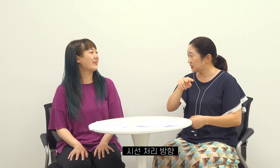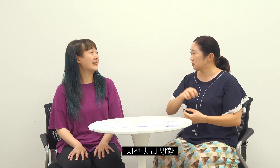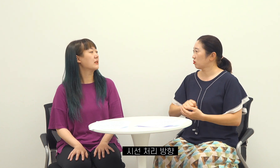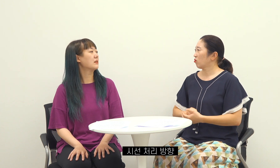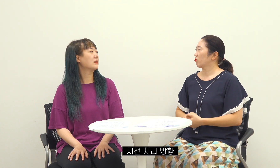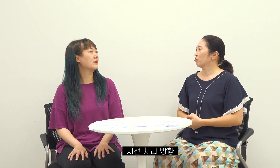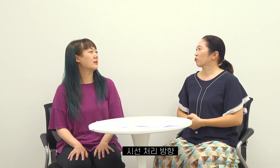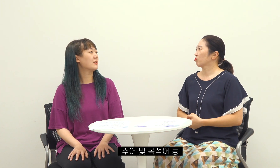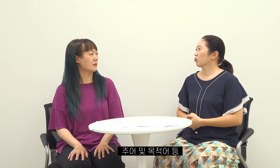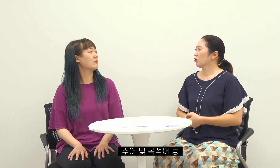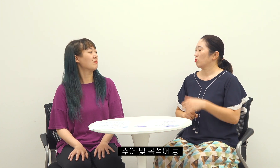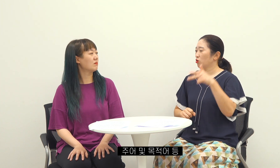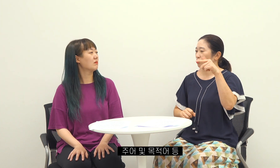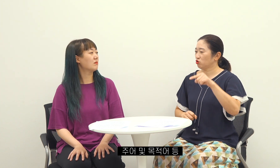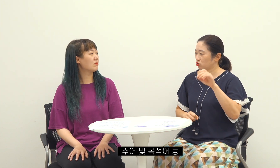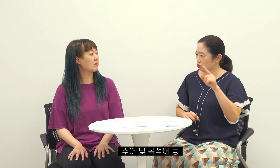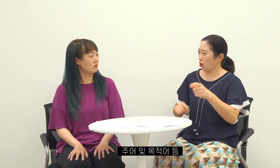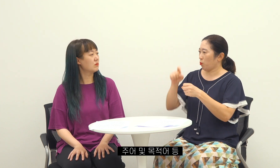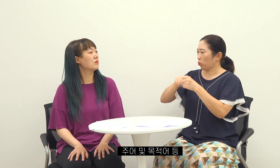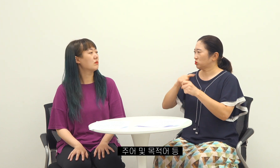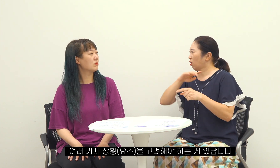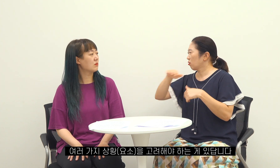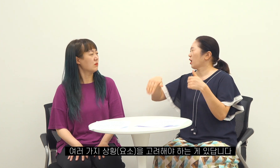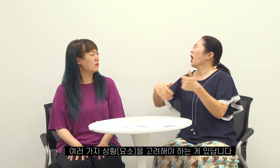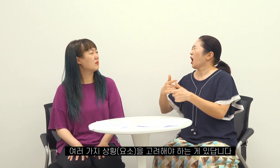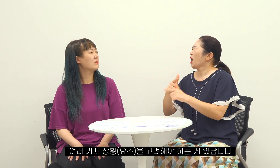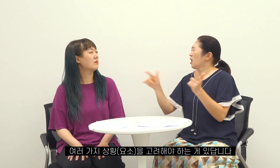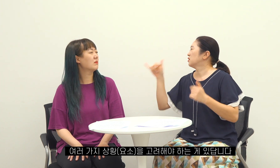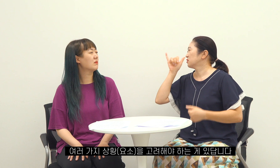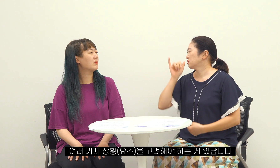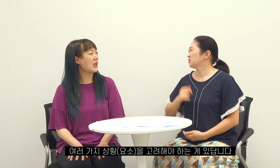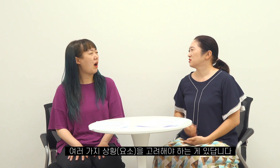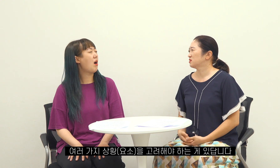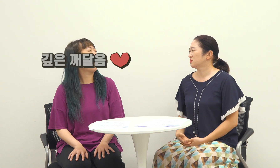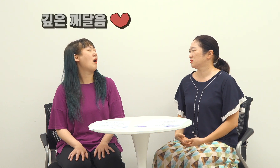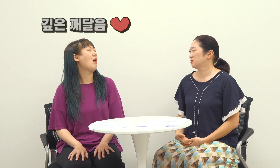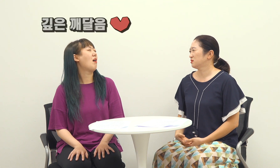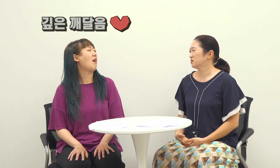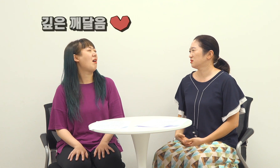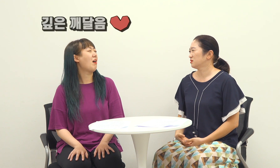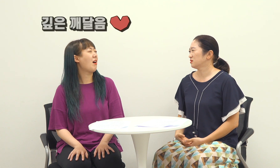such as the direction of gaze processing, the subject and the object. ahh~~~